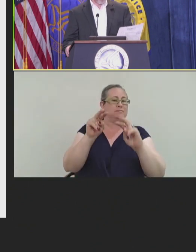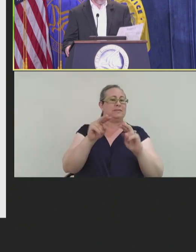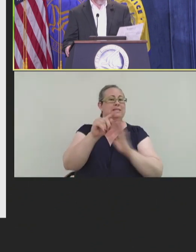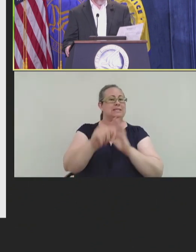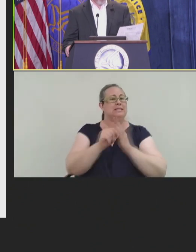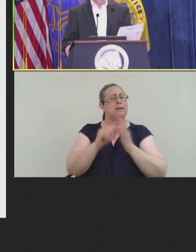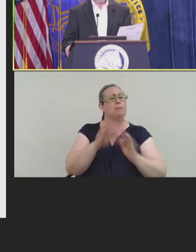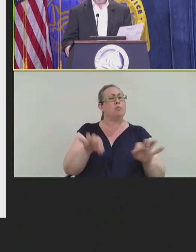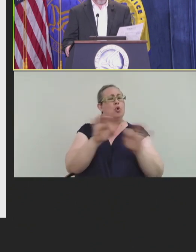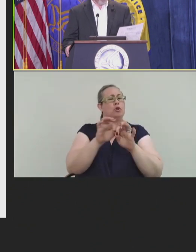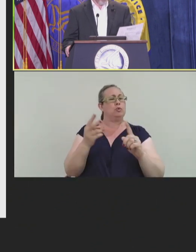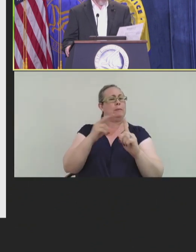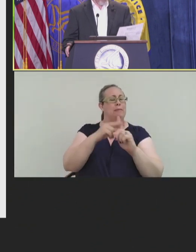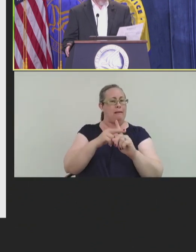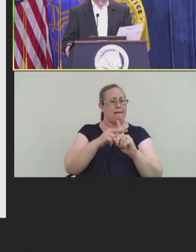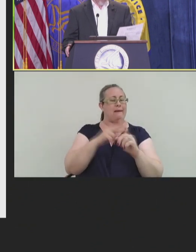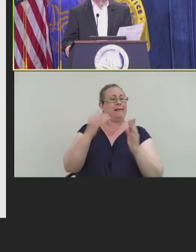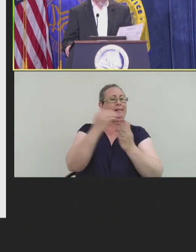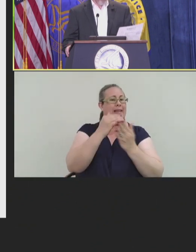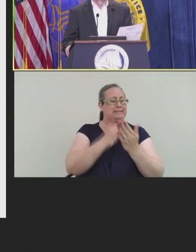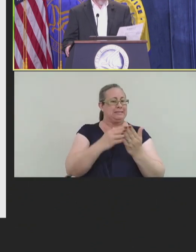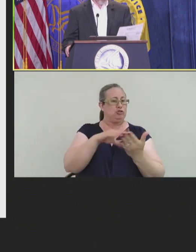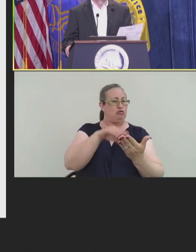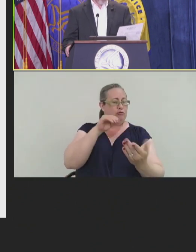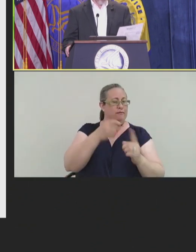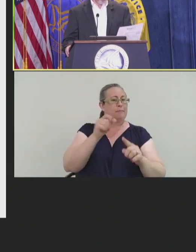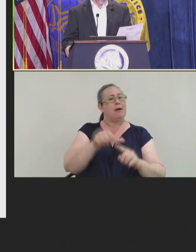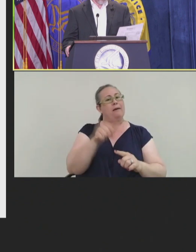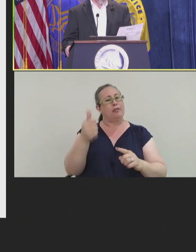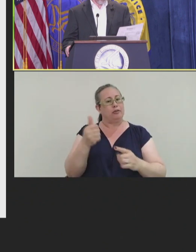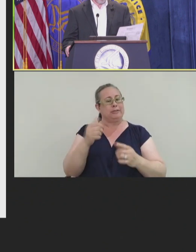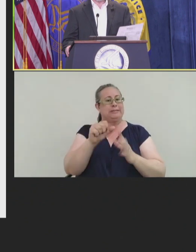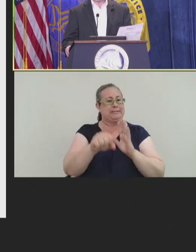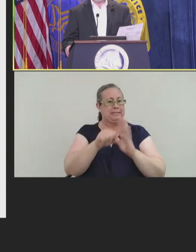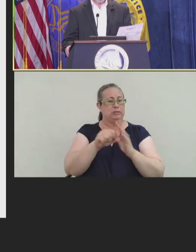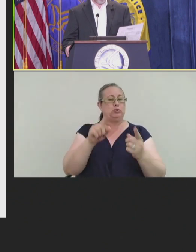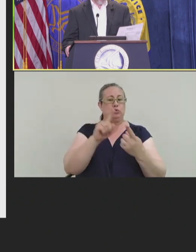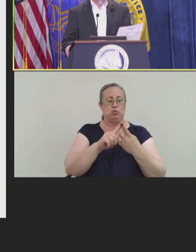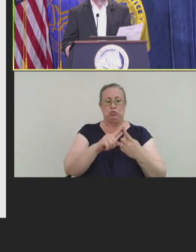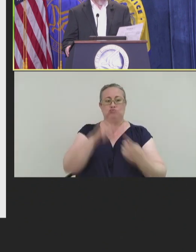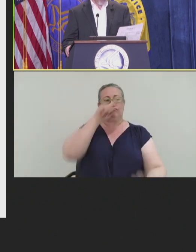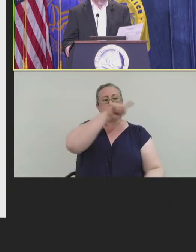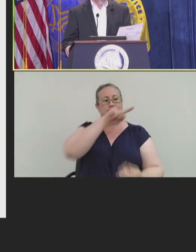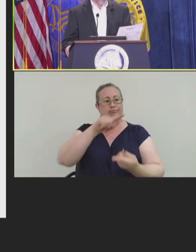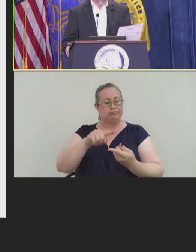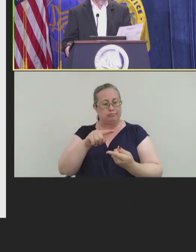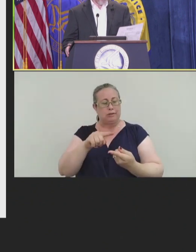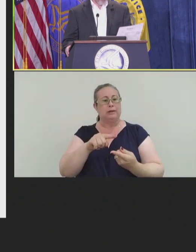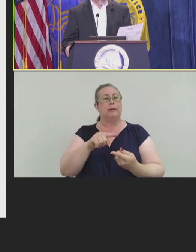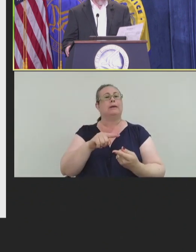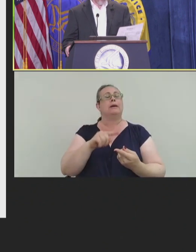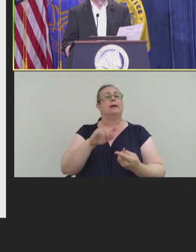from previous seasons and thoughtfully explore solutions to reduce the burden of COVID-19, flu,